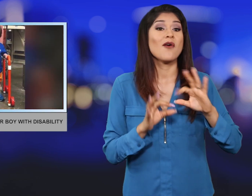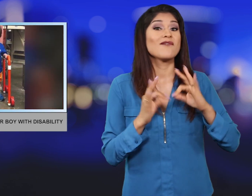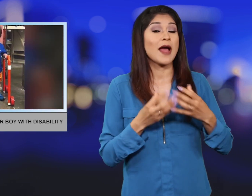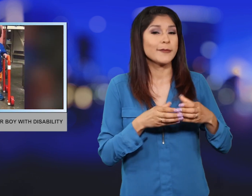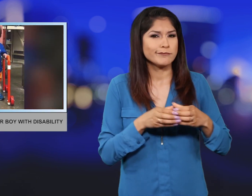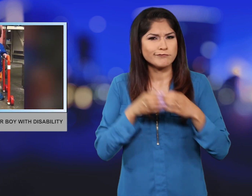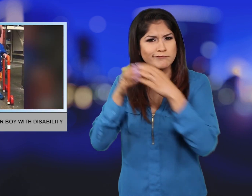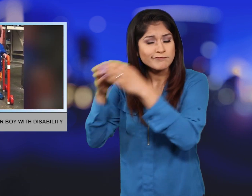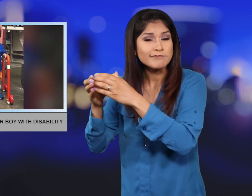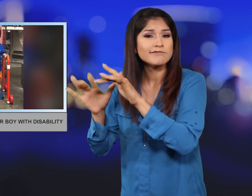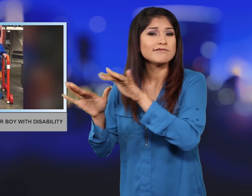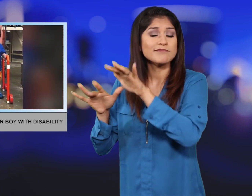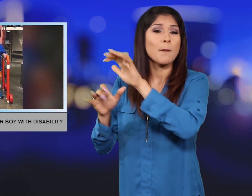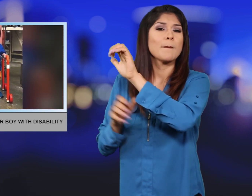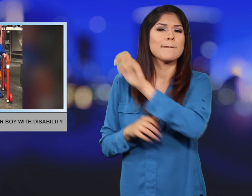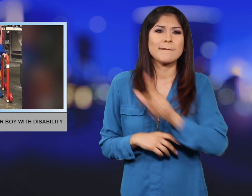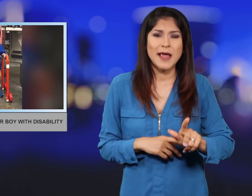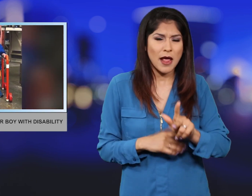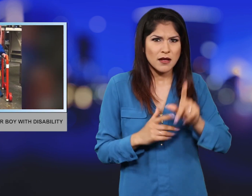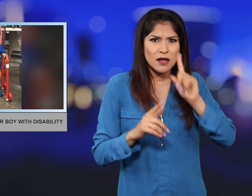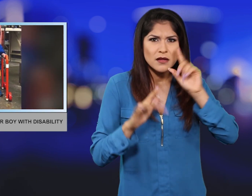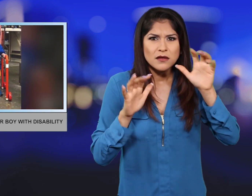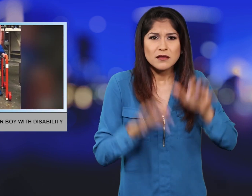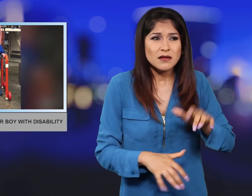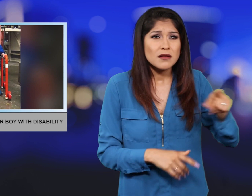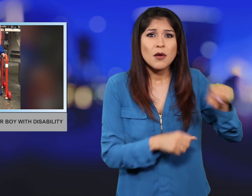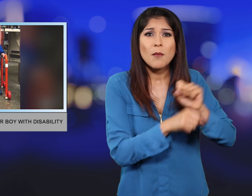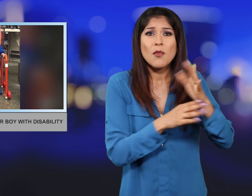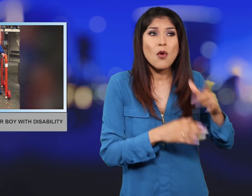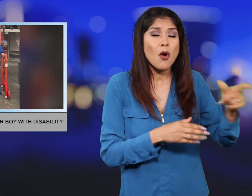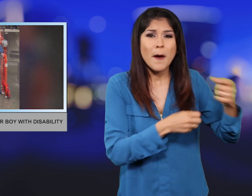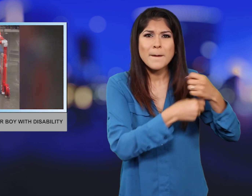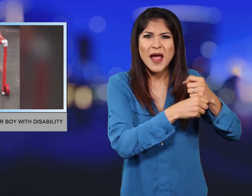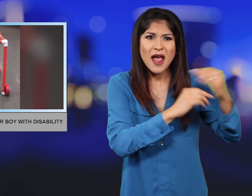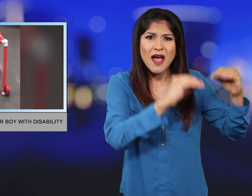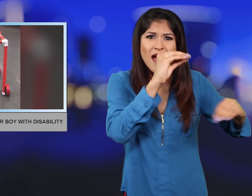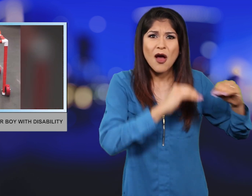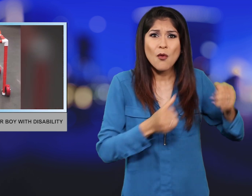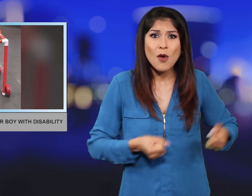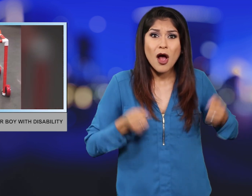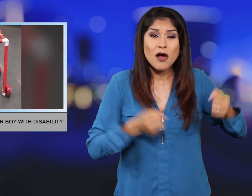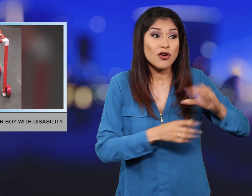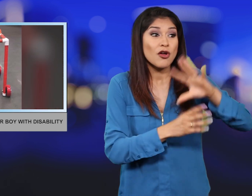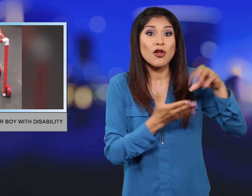When Logan and his family came back, they found employees made the walker themselves